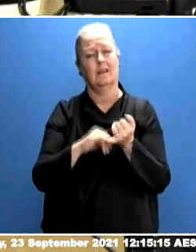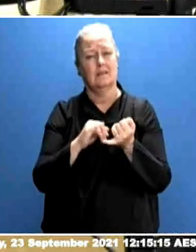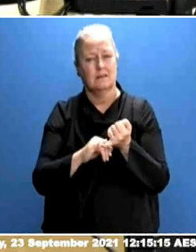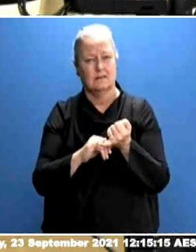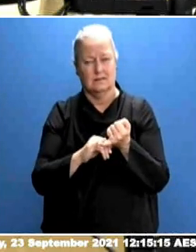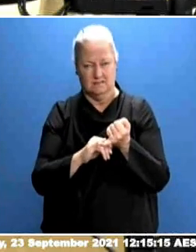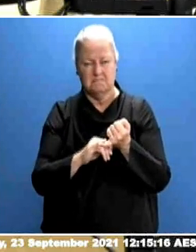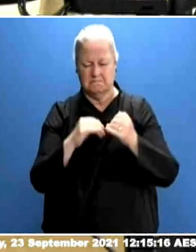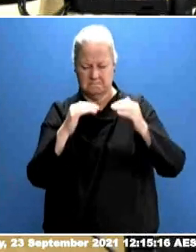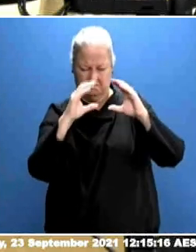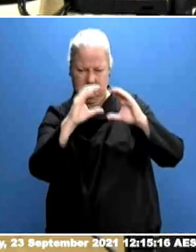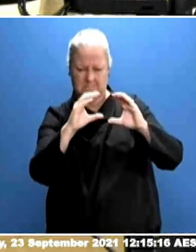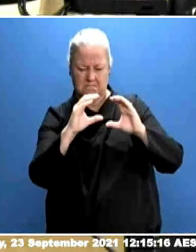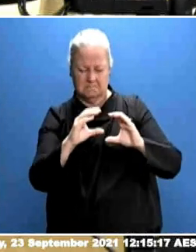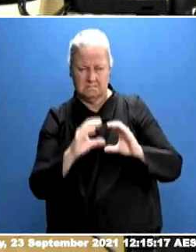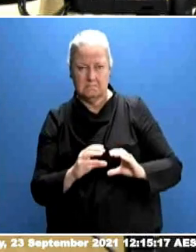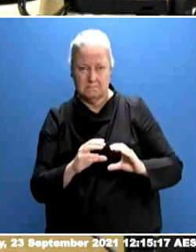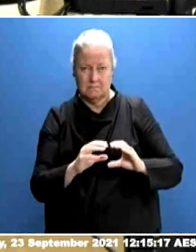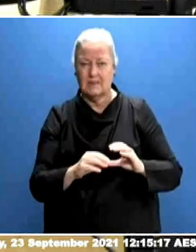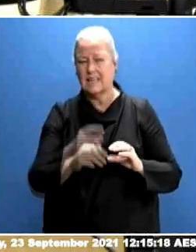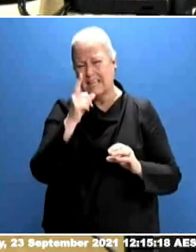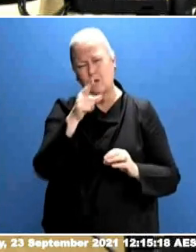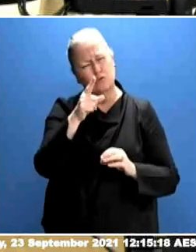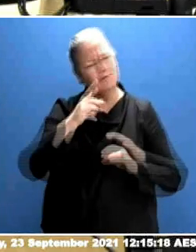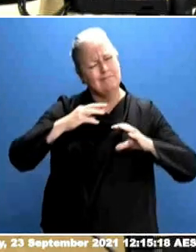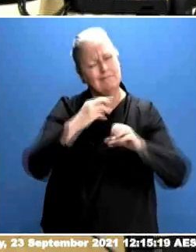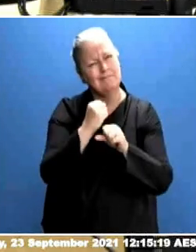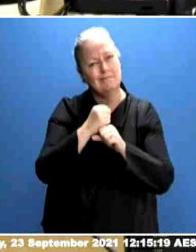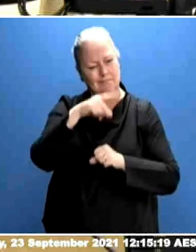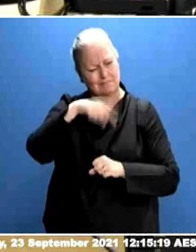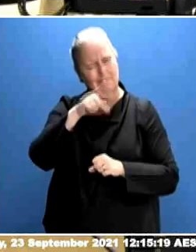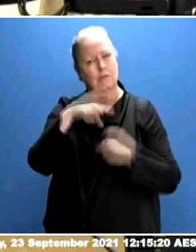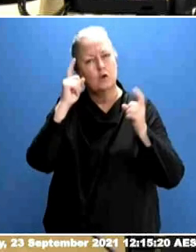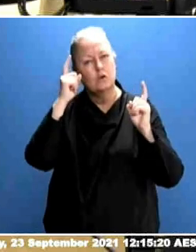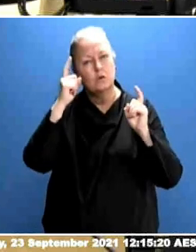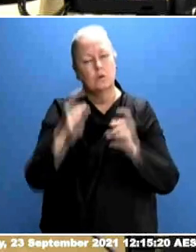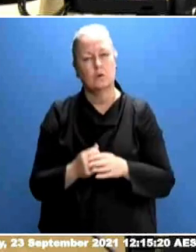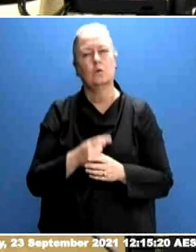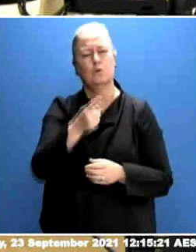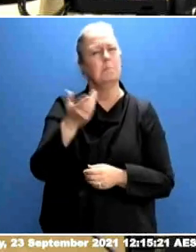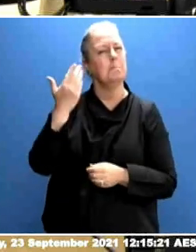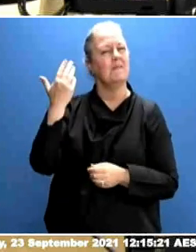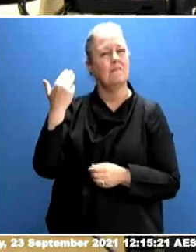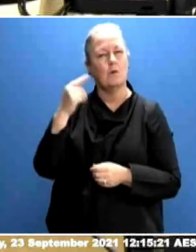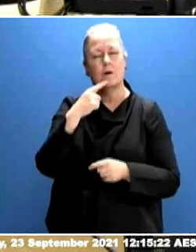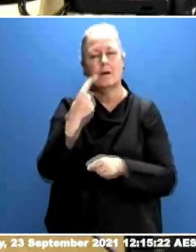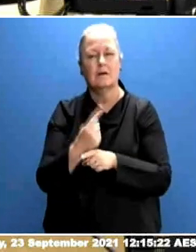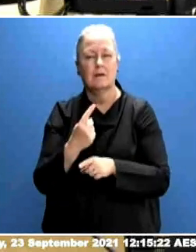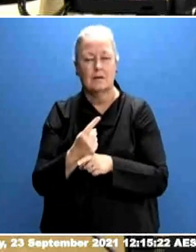Can you just perhaps summarise the concerns for us. You mentioned earlier that in the absence of there